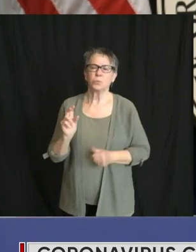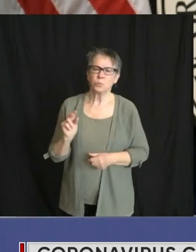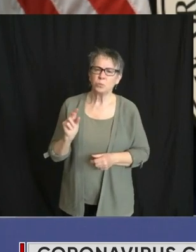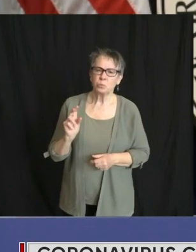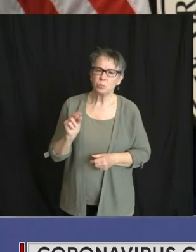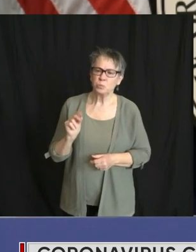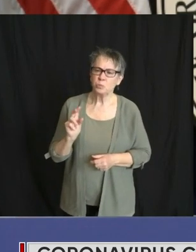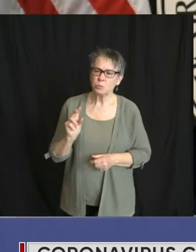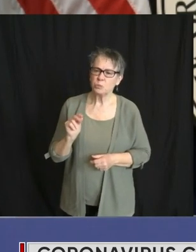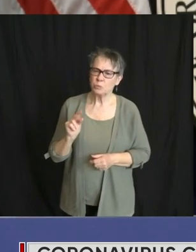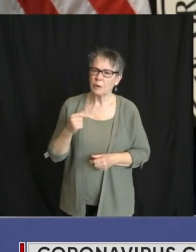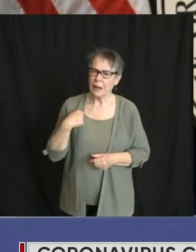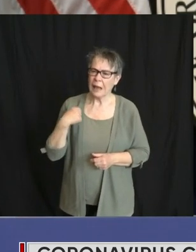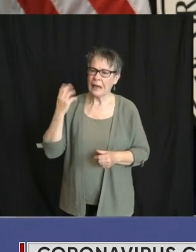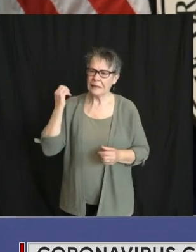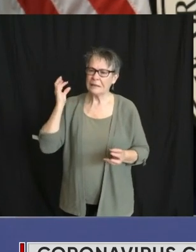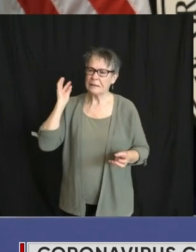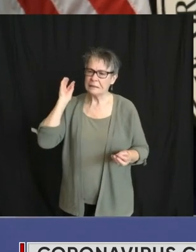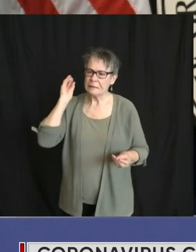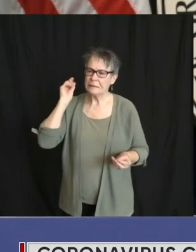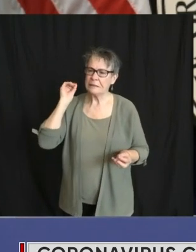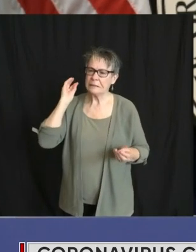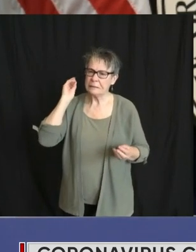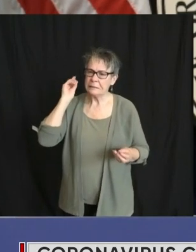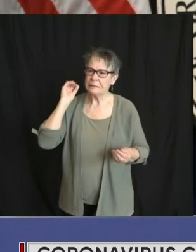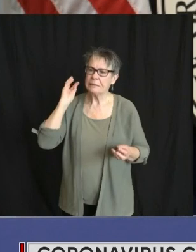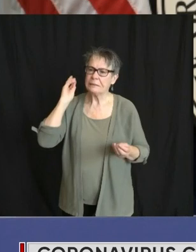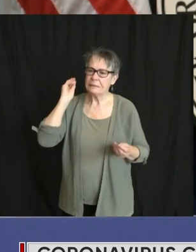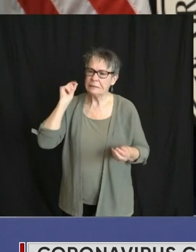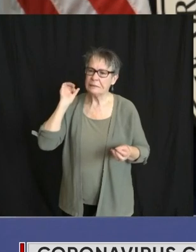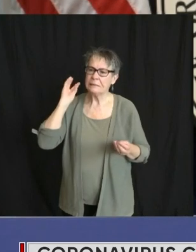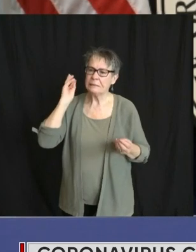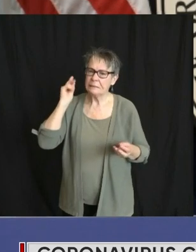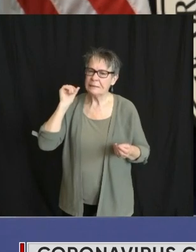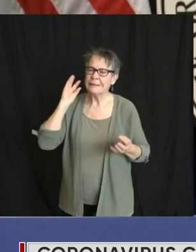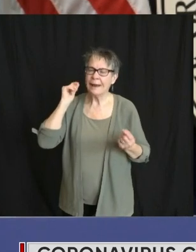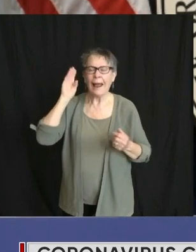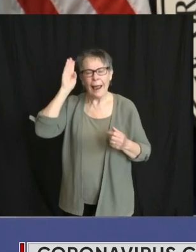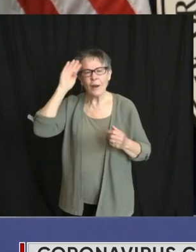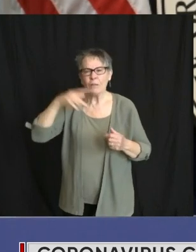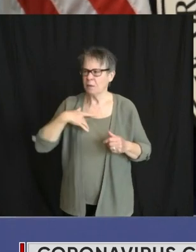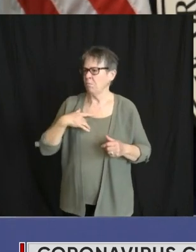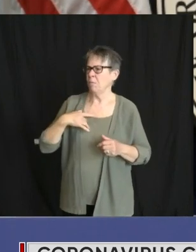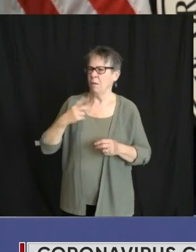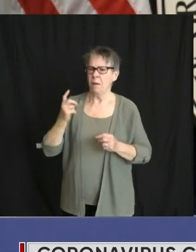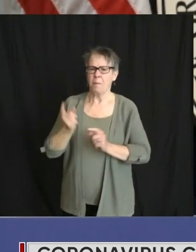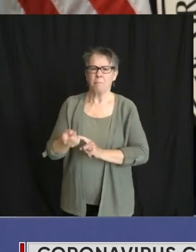THOROUGH THAN THEY APPEAR. I CAN APPRECIATE THE FACT THAT IT FEELS ABRUPT BECAUSE YESTERDAY